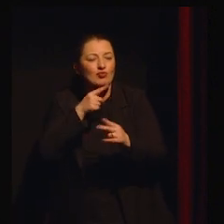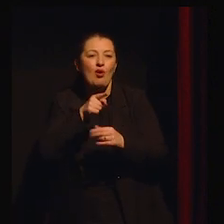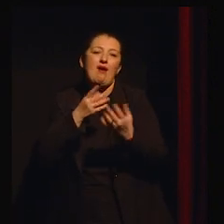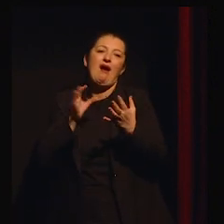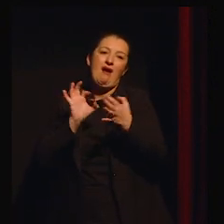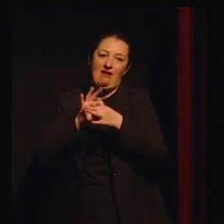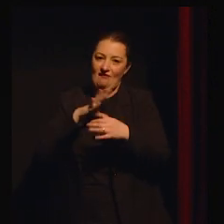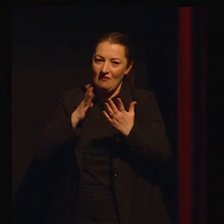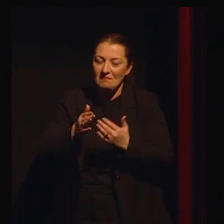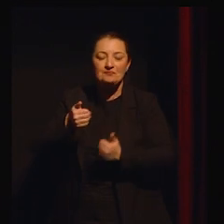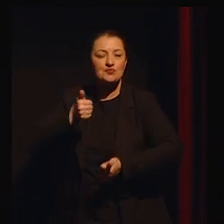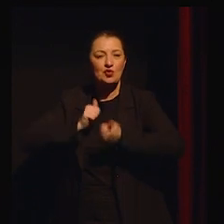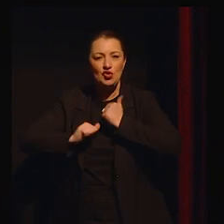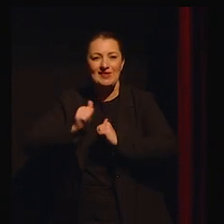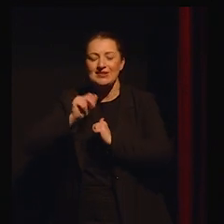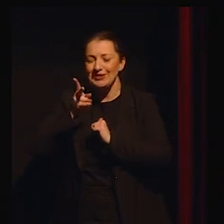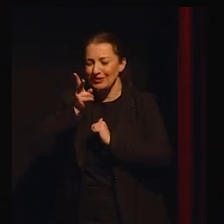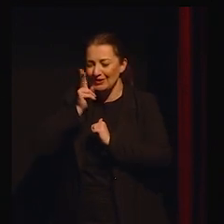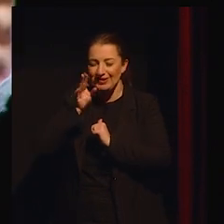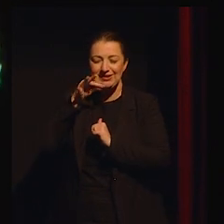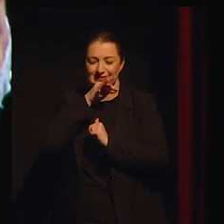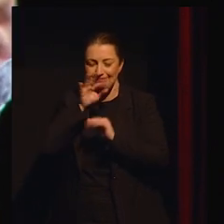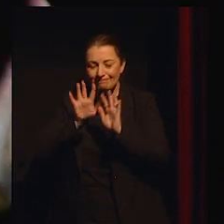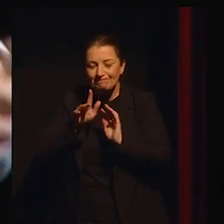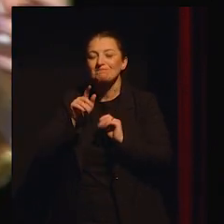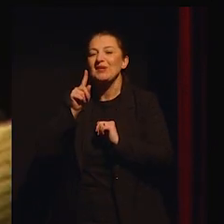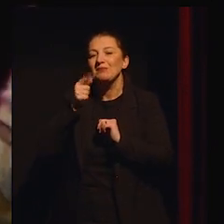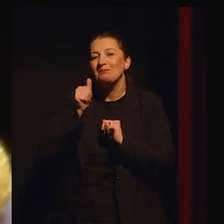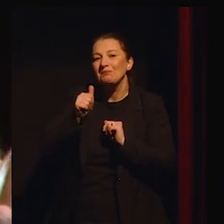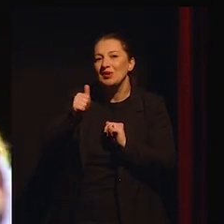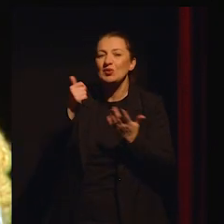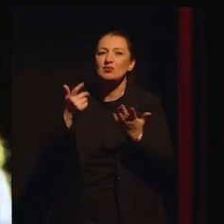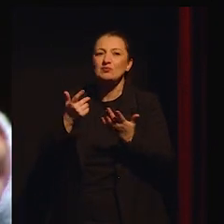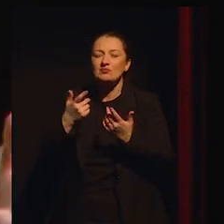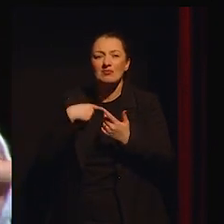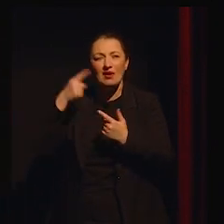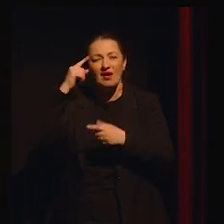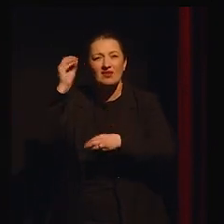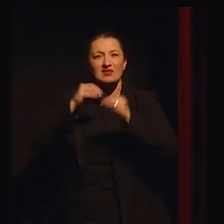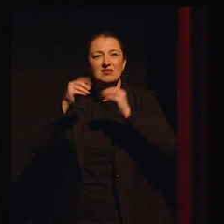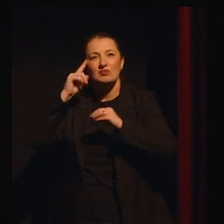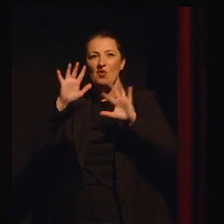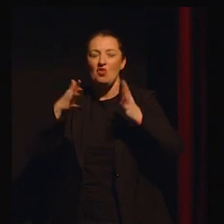I was getting close to the end of university and one day when I was dealing again with this map of being found weird,